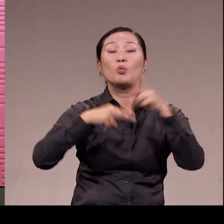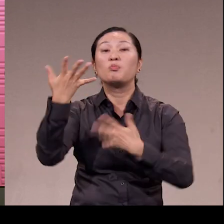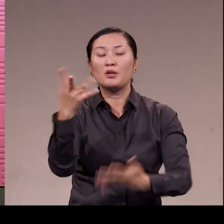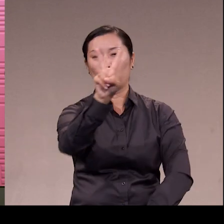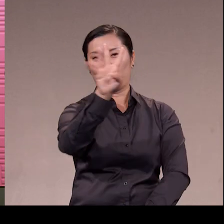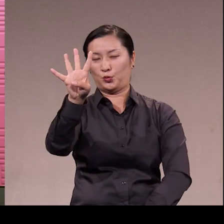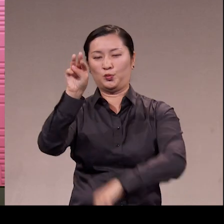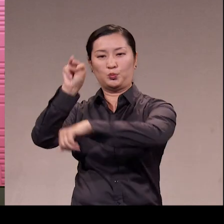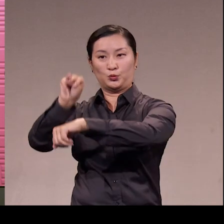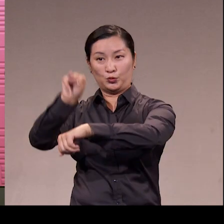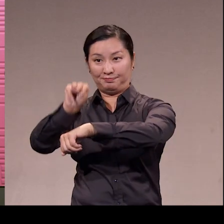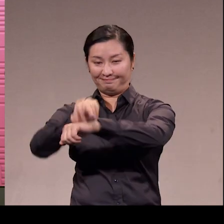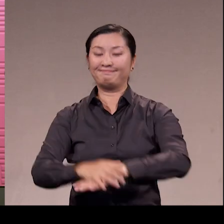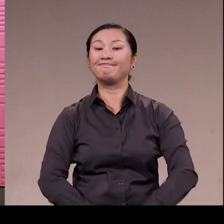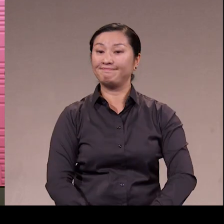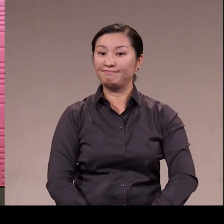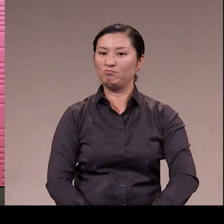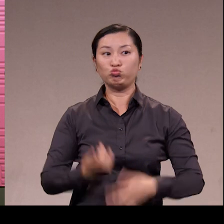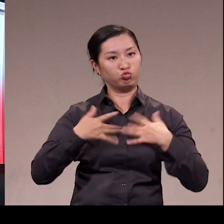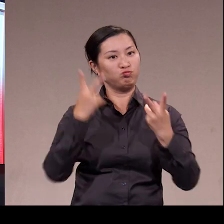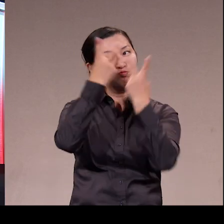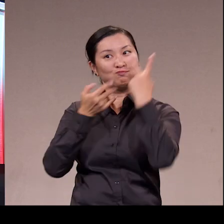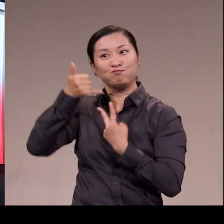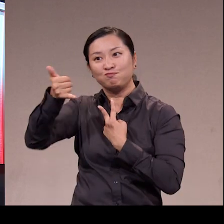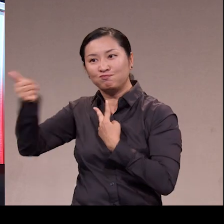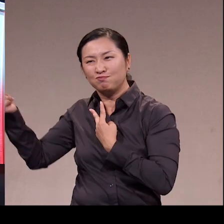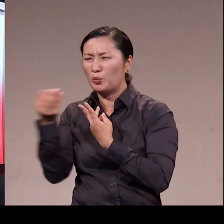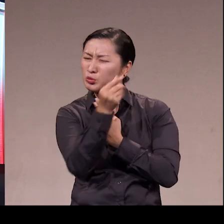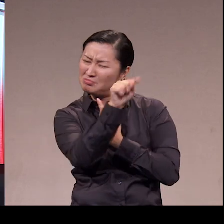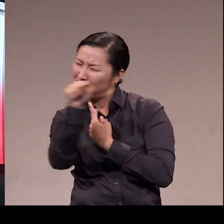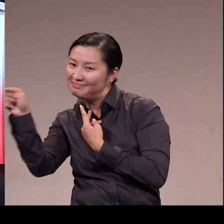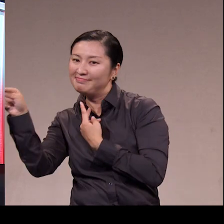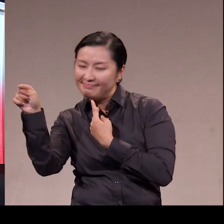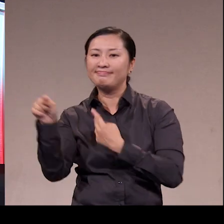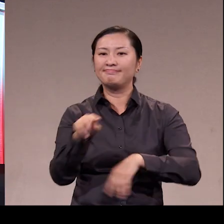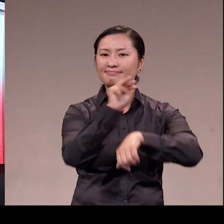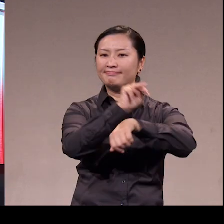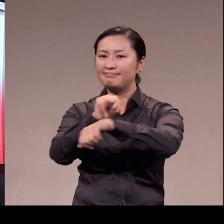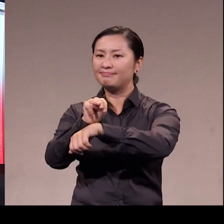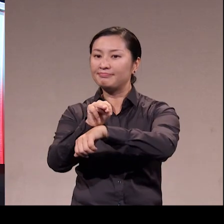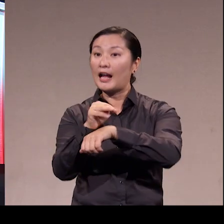I have visited quite a few of this mosques. These include Al-Muttaqin in Ang Mo Kio,